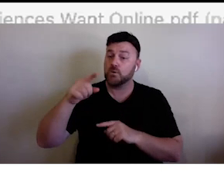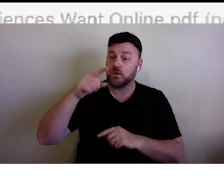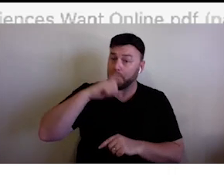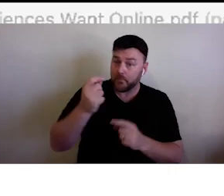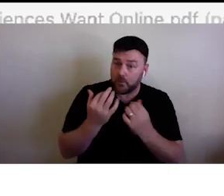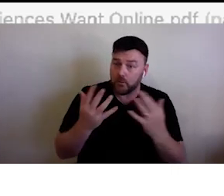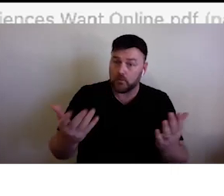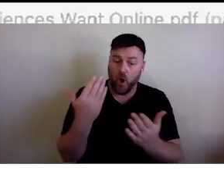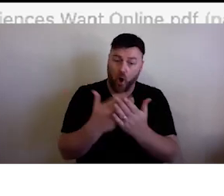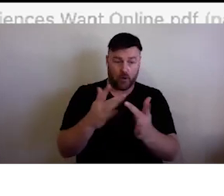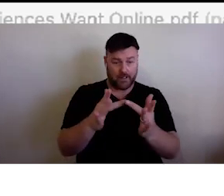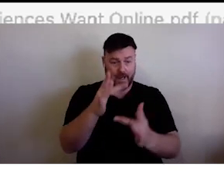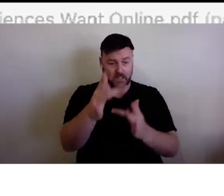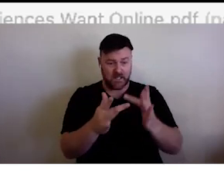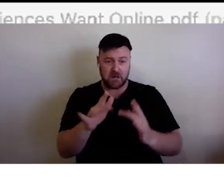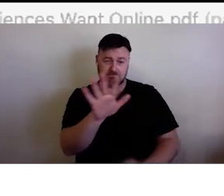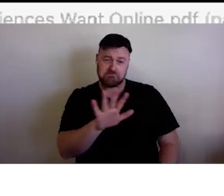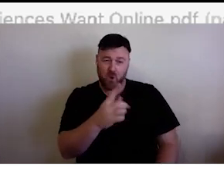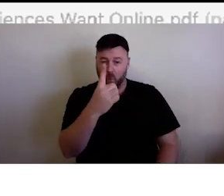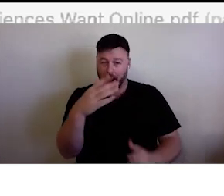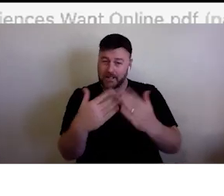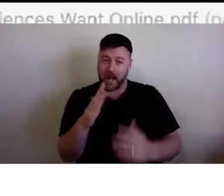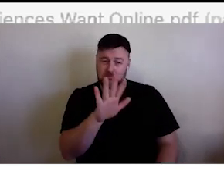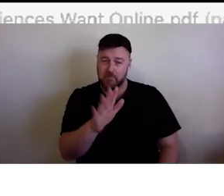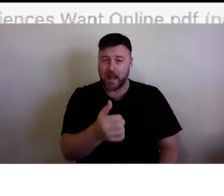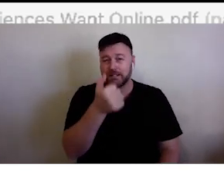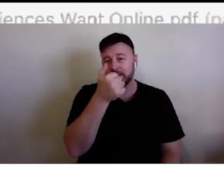that's more than a quarter of the day, almost half our waking hours